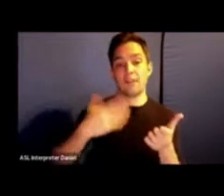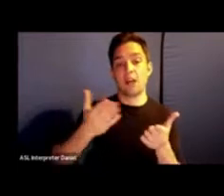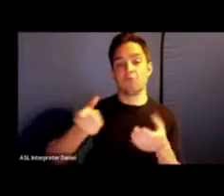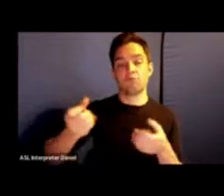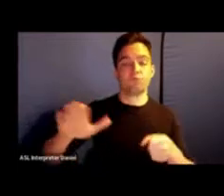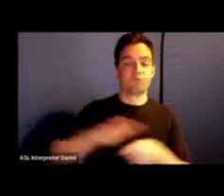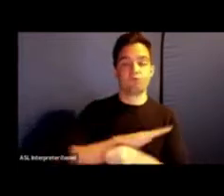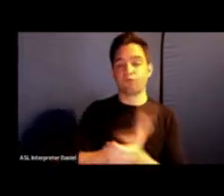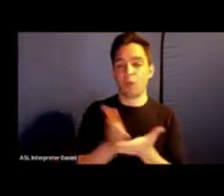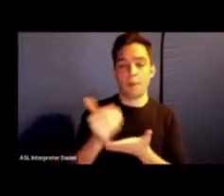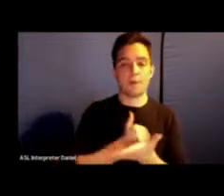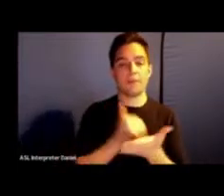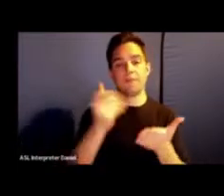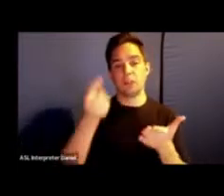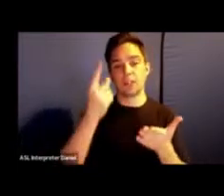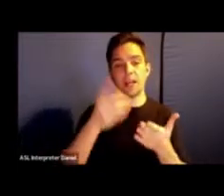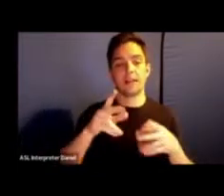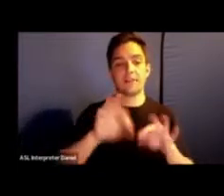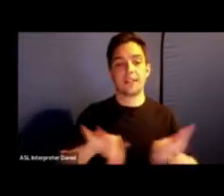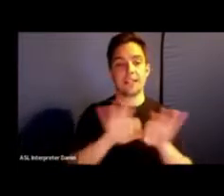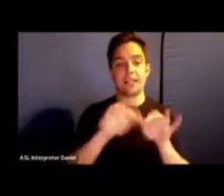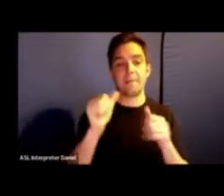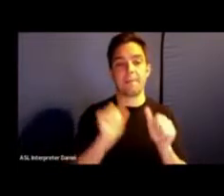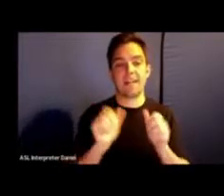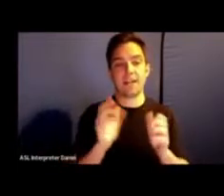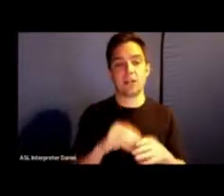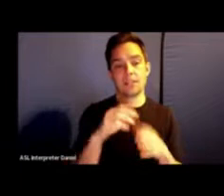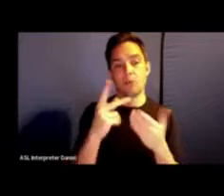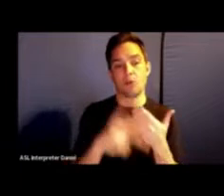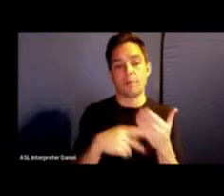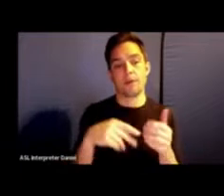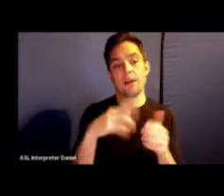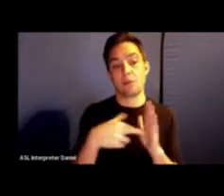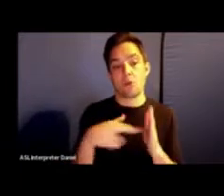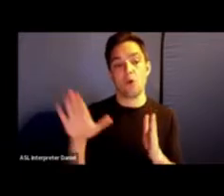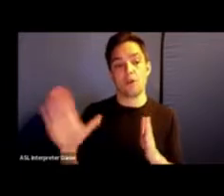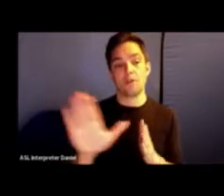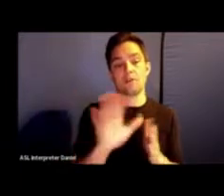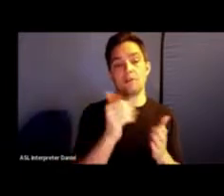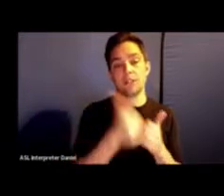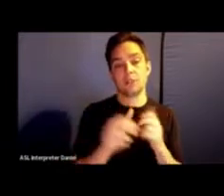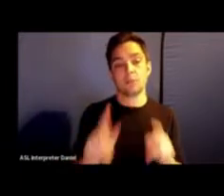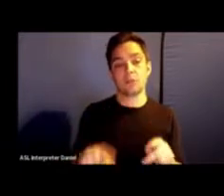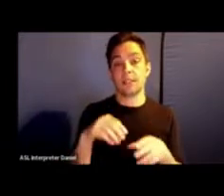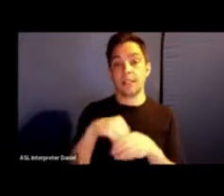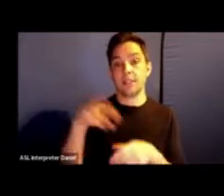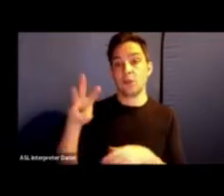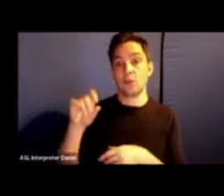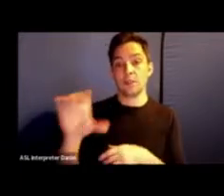the key players in the program, and the roles each person plays. In Wisconsin, participants go to their IRIS consultant for